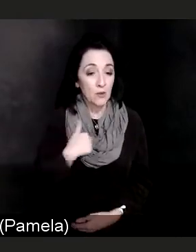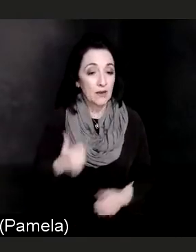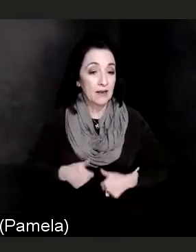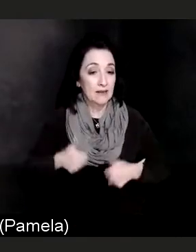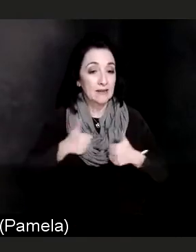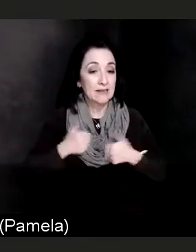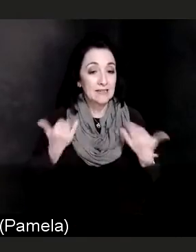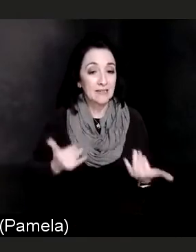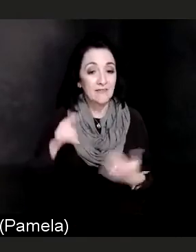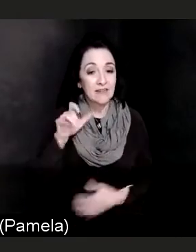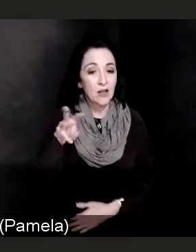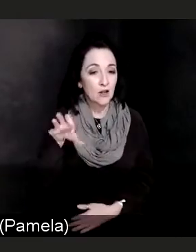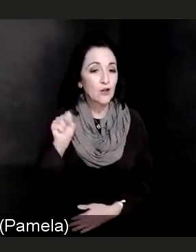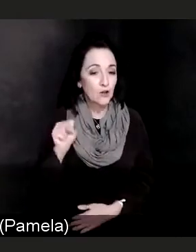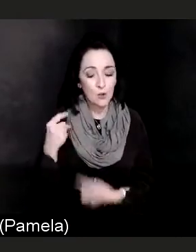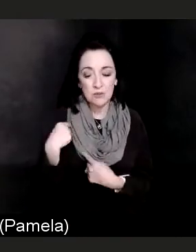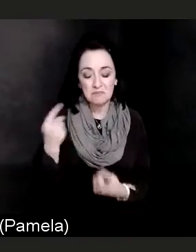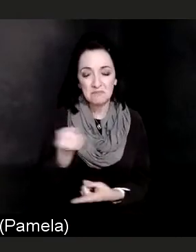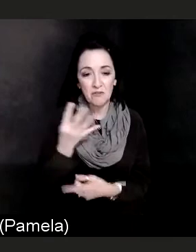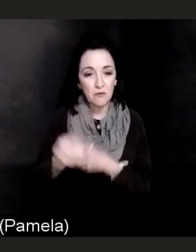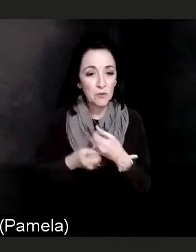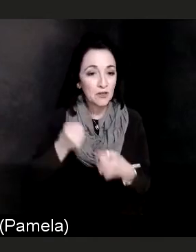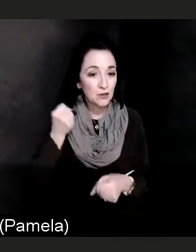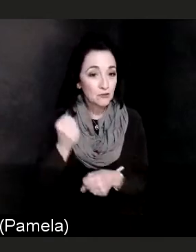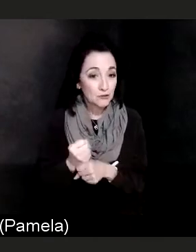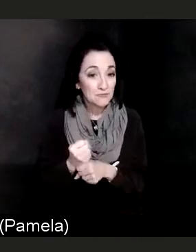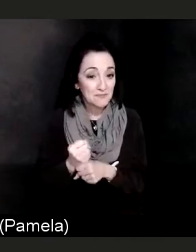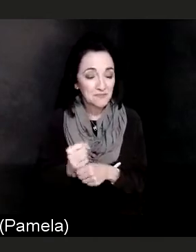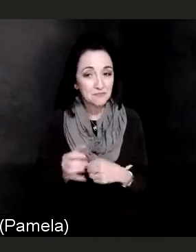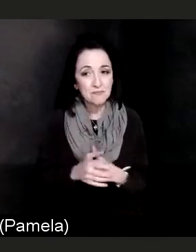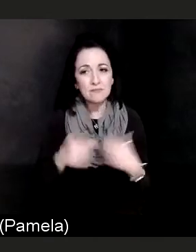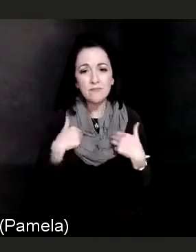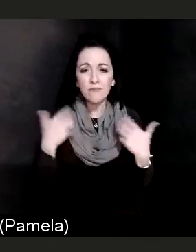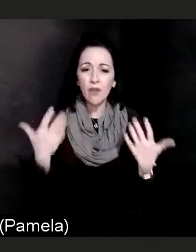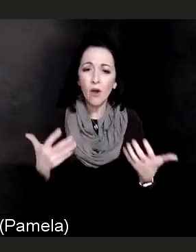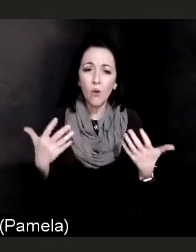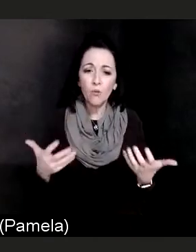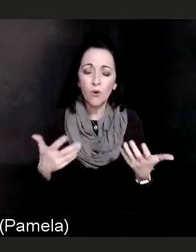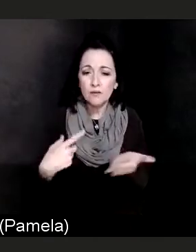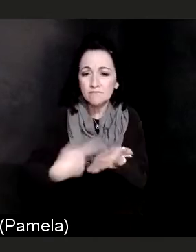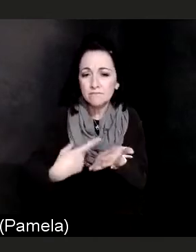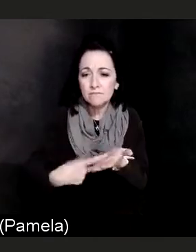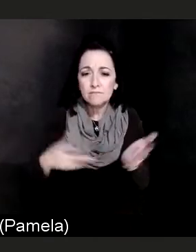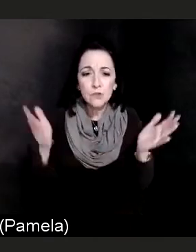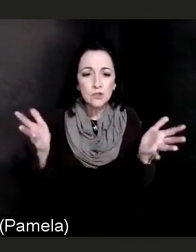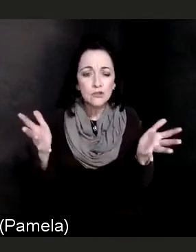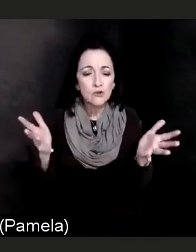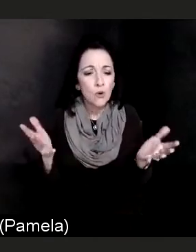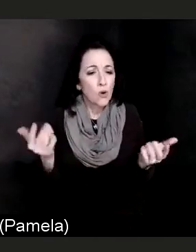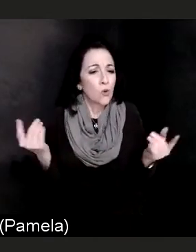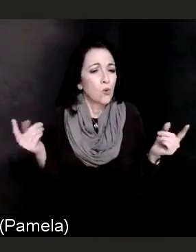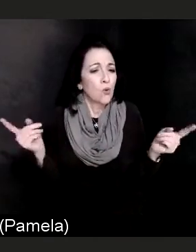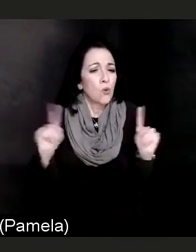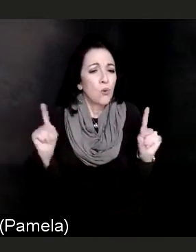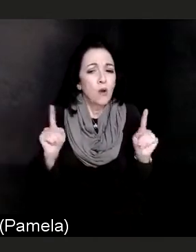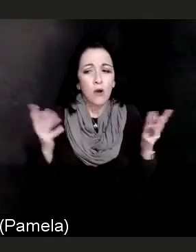With that being said, I want to start to discuss about where we are with COVID-19. In the United States,